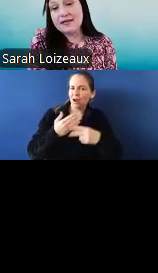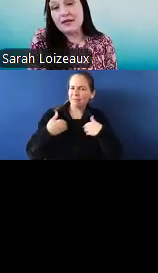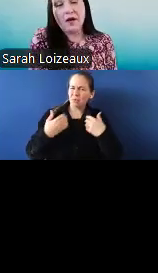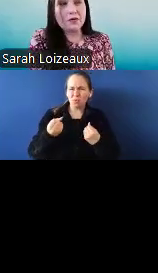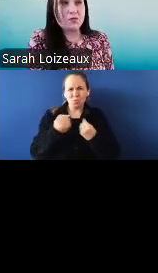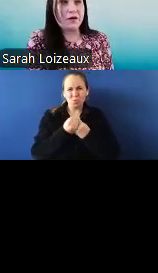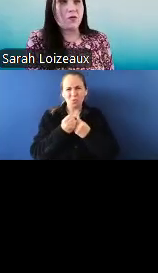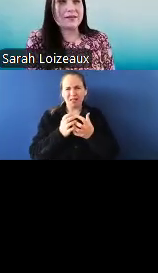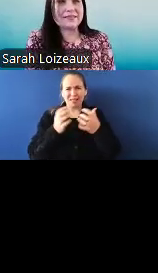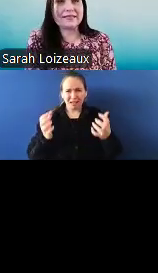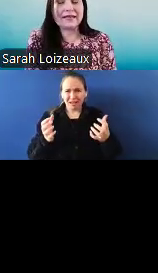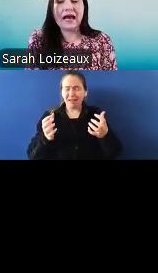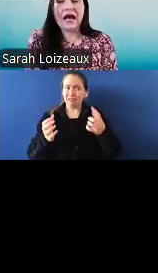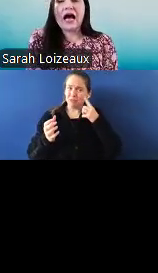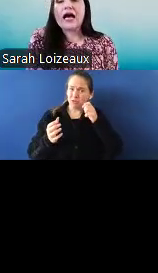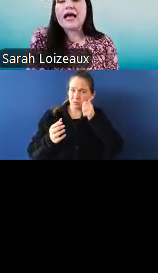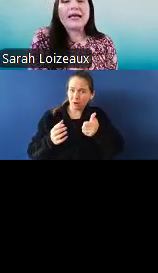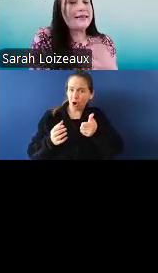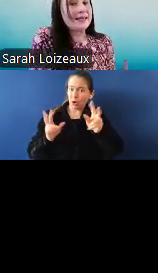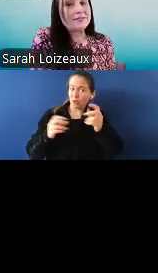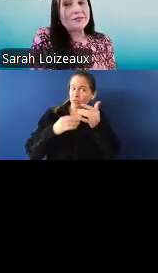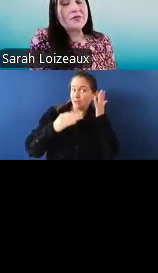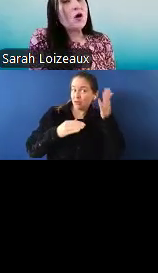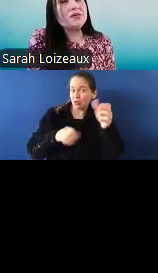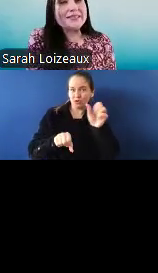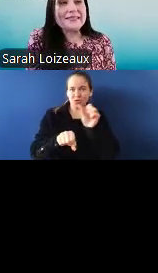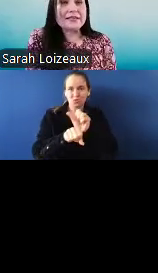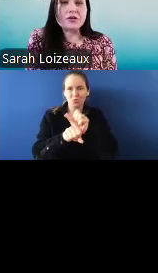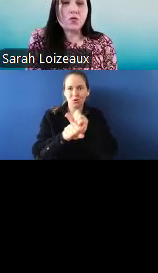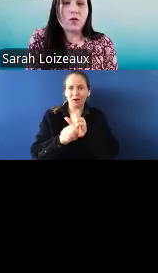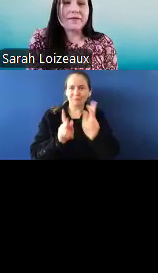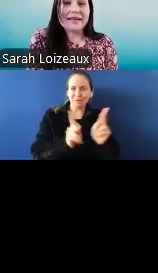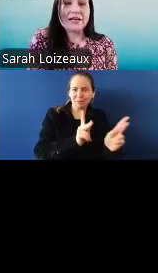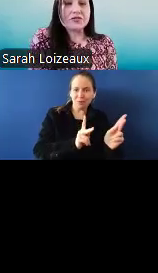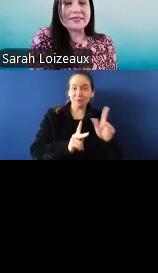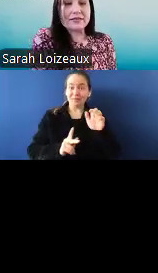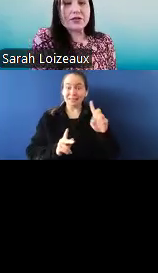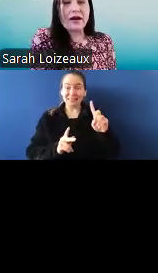of tomorrow's workforce. In case you don't know, the LEAD Center, or the National Center